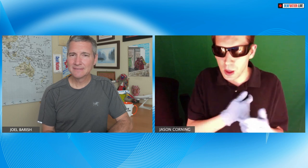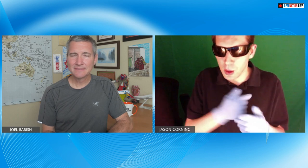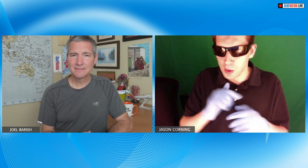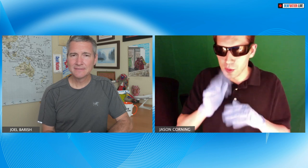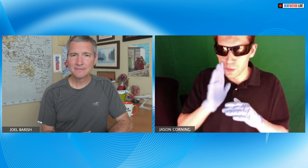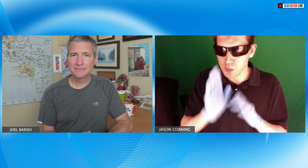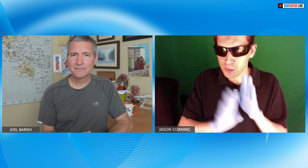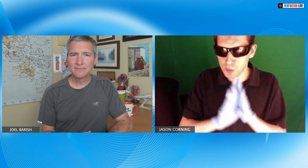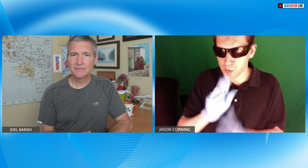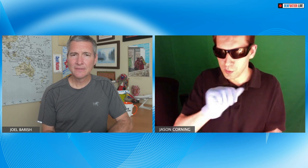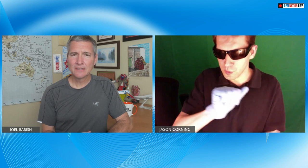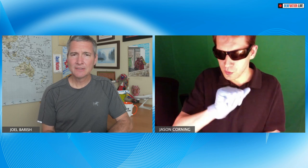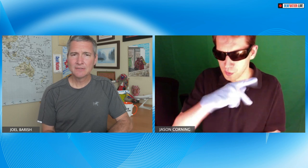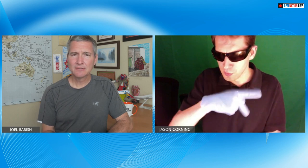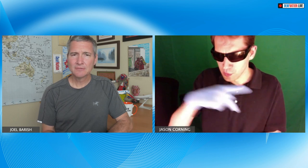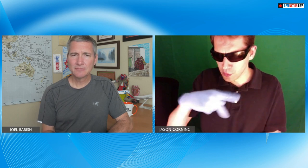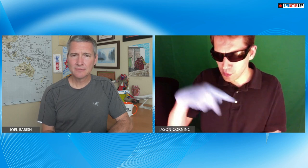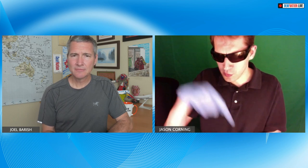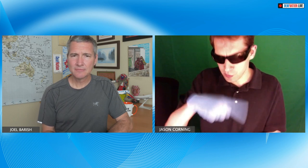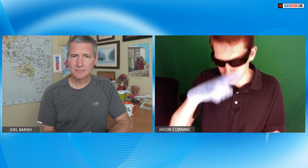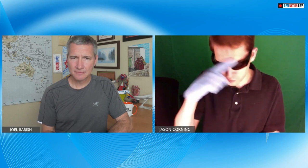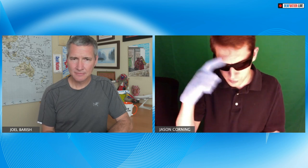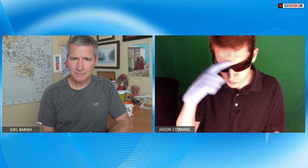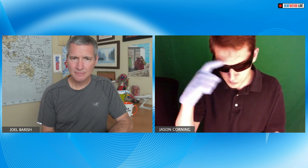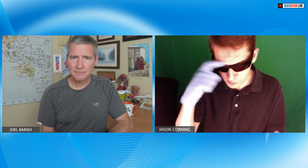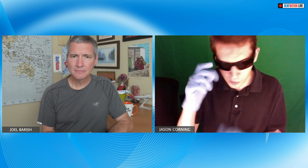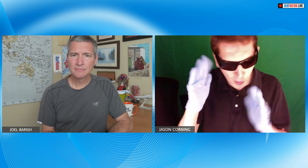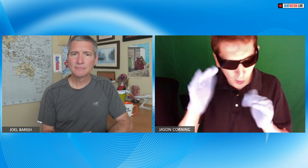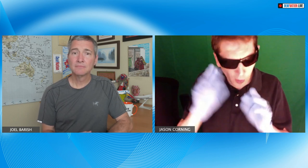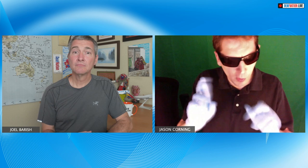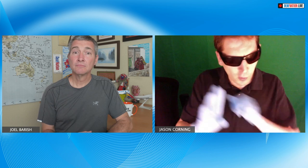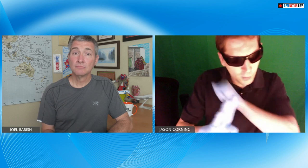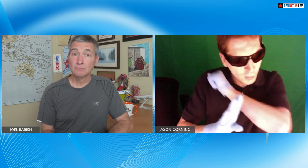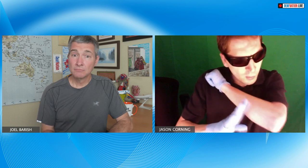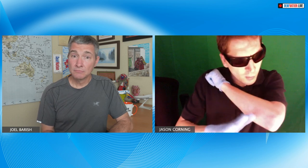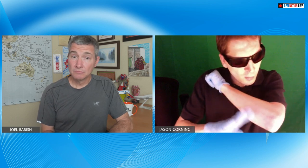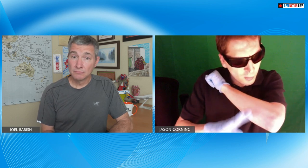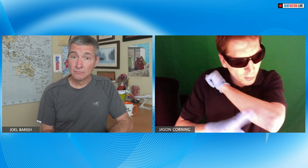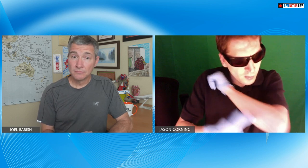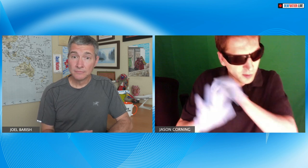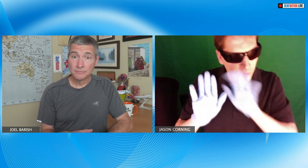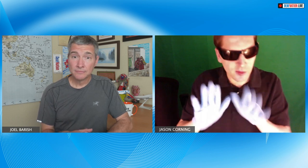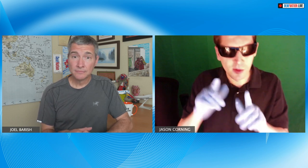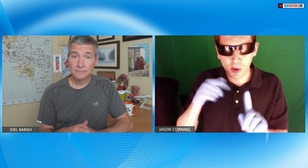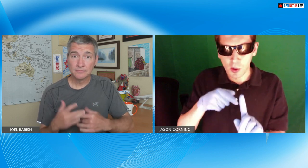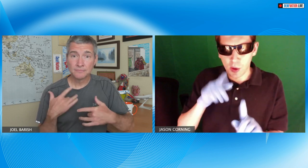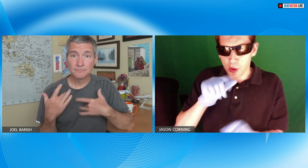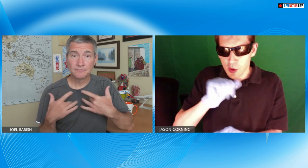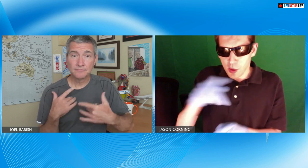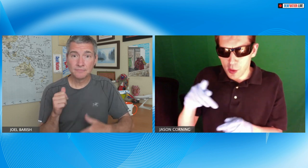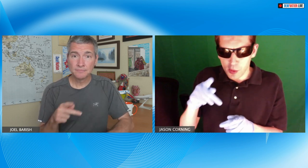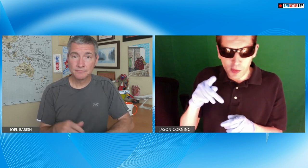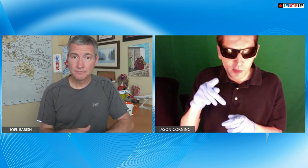We are developing an app this summer and hoping it will be ready this fall Exciting